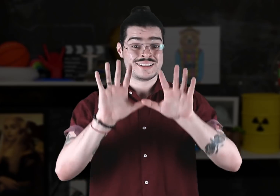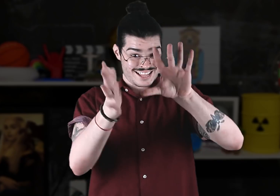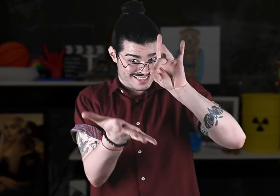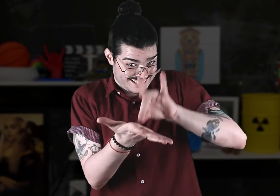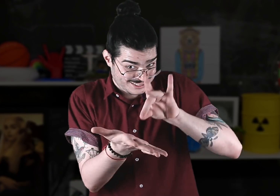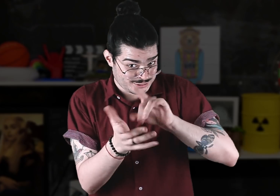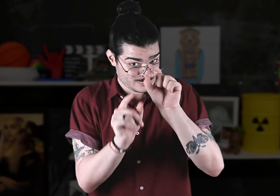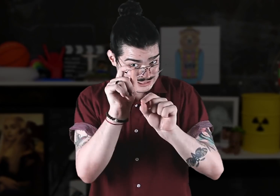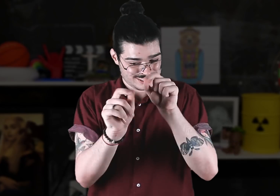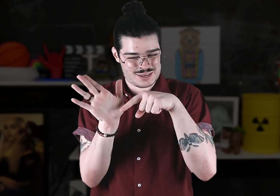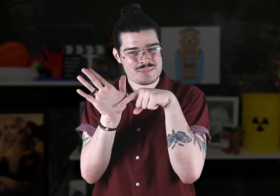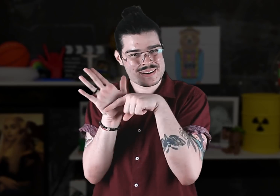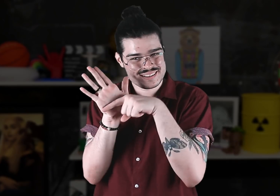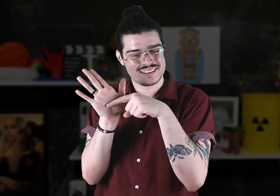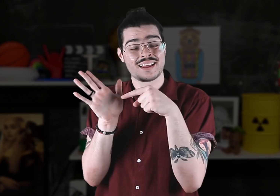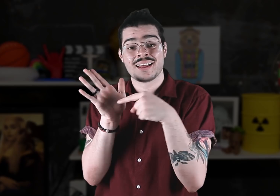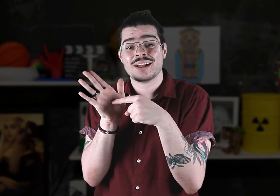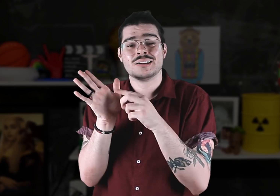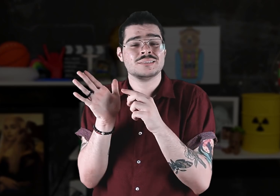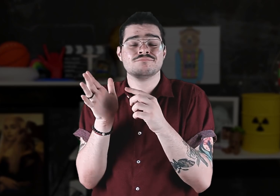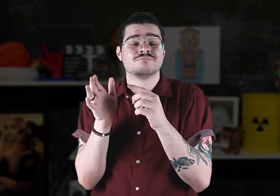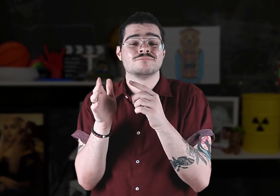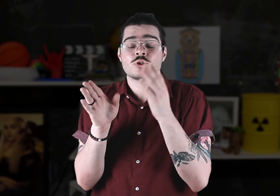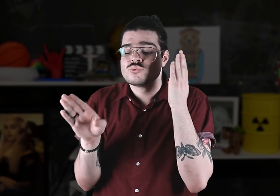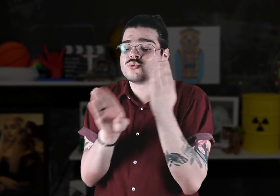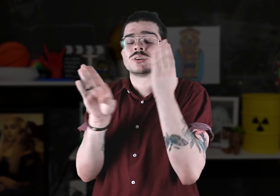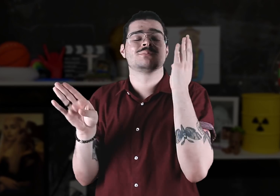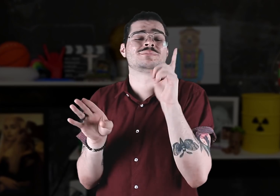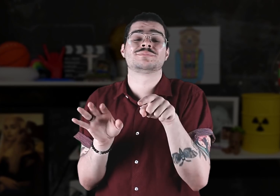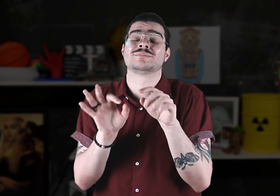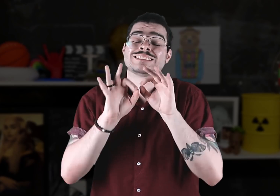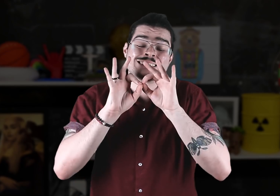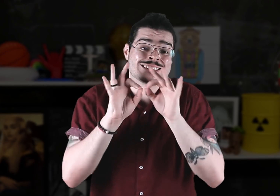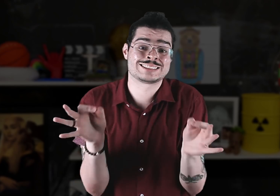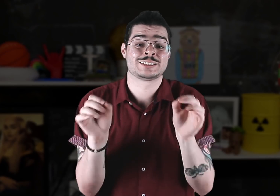In fact, the result is simple: